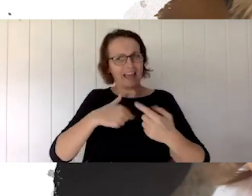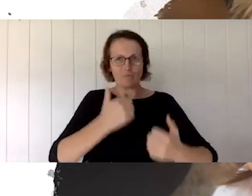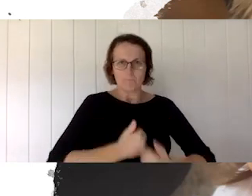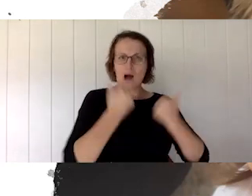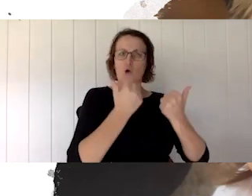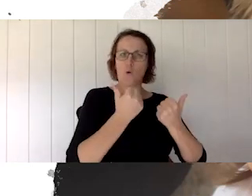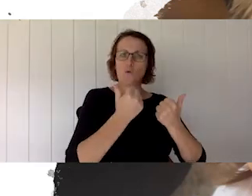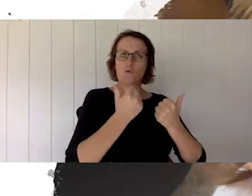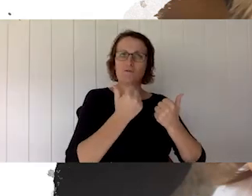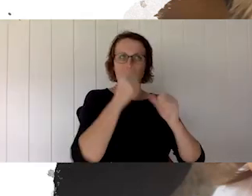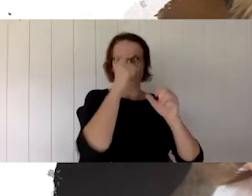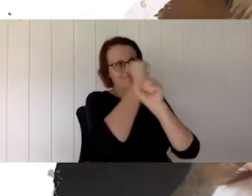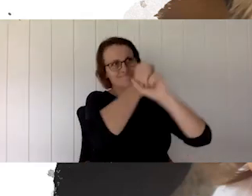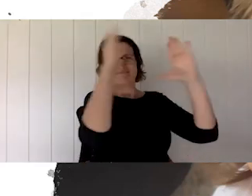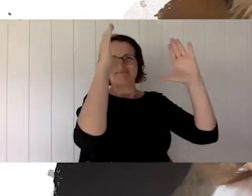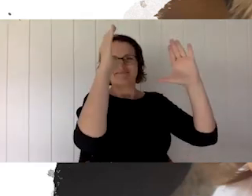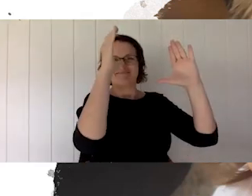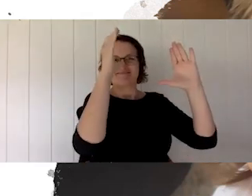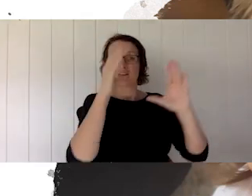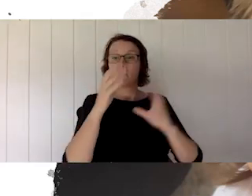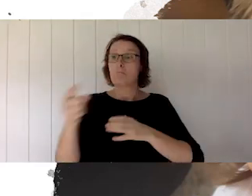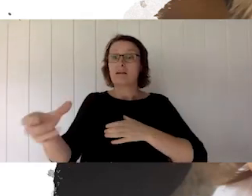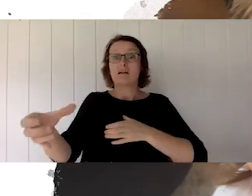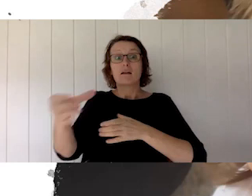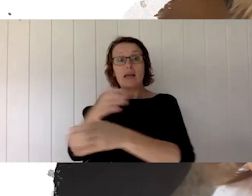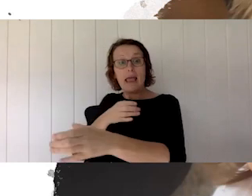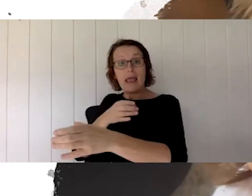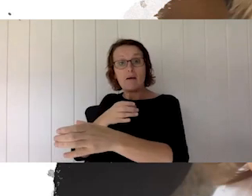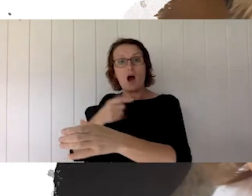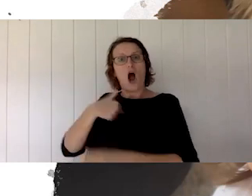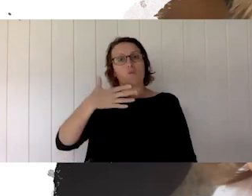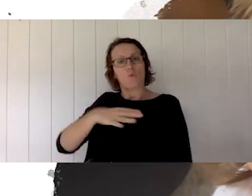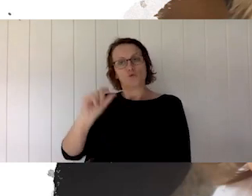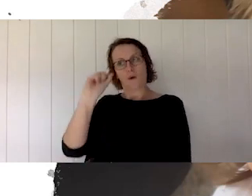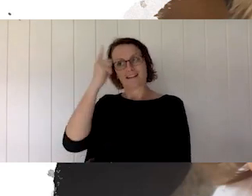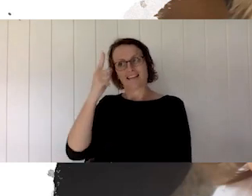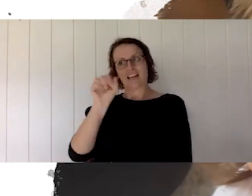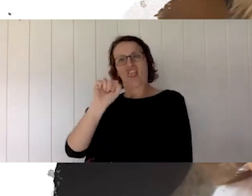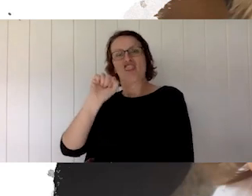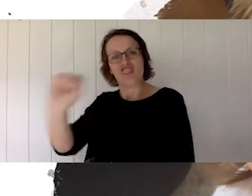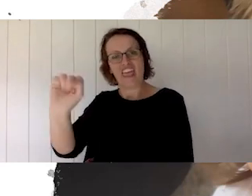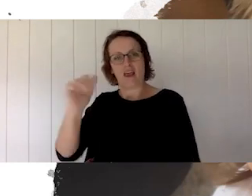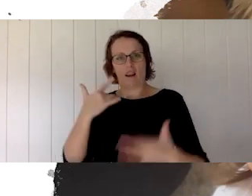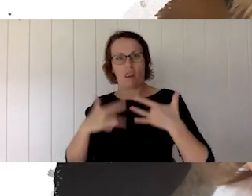have my experience of being in their position. And with empathy, what I really want to do is understand their experience. I want to